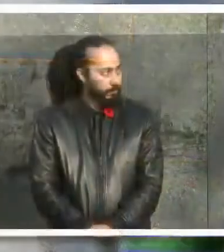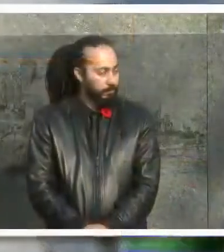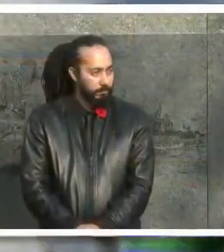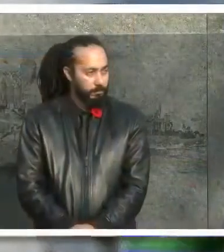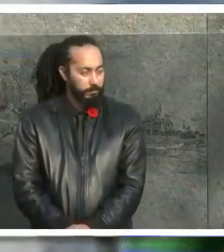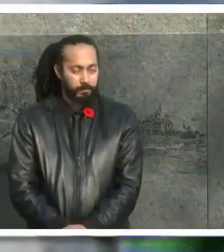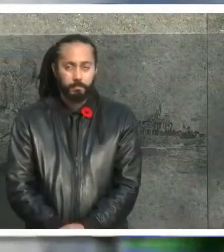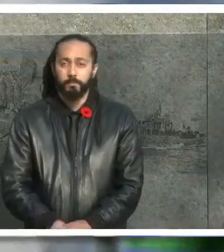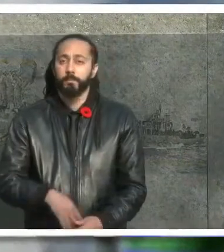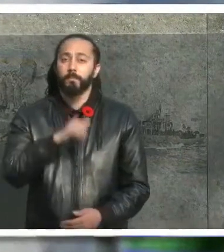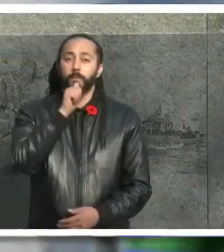Ladies and gentlemen